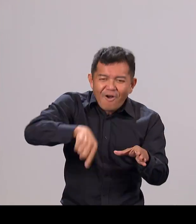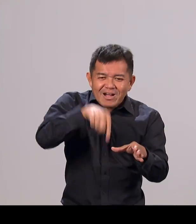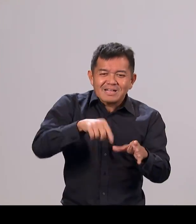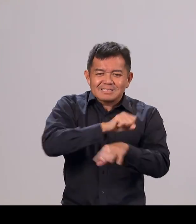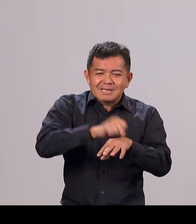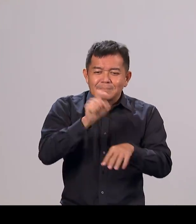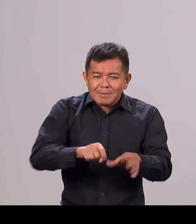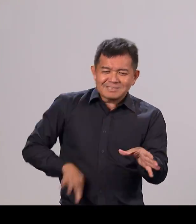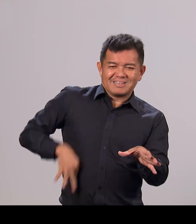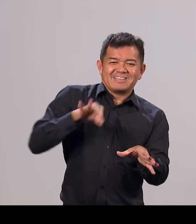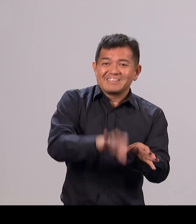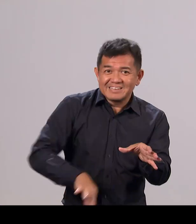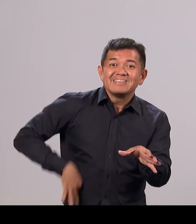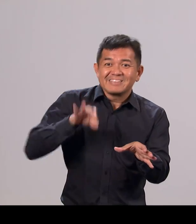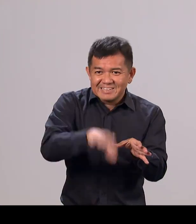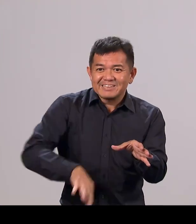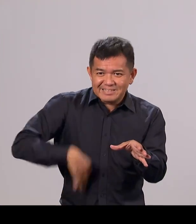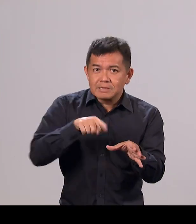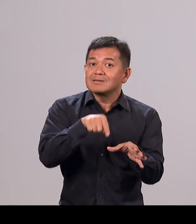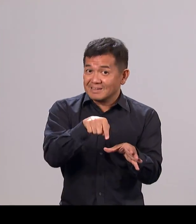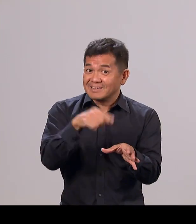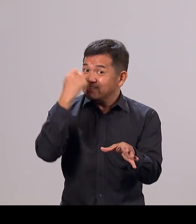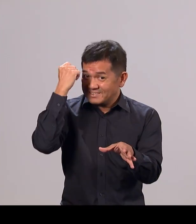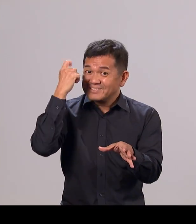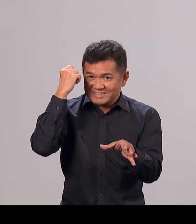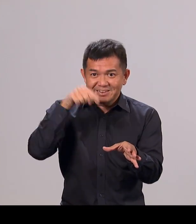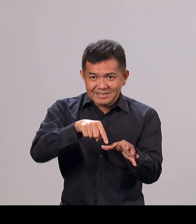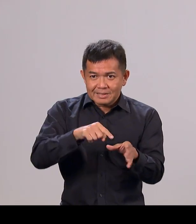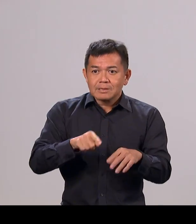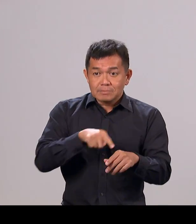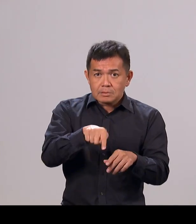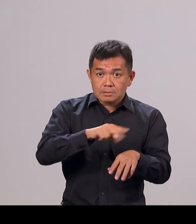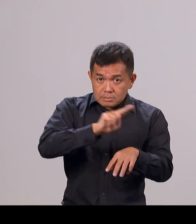Understanding our national interests, supporting Singapore in our relations with other countries,